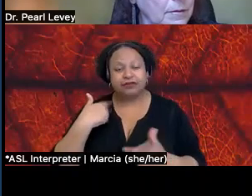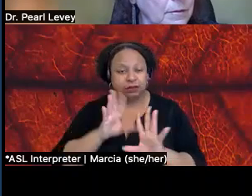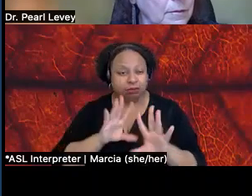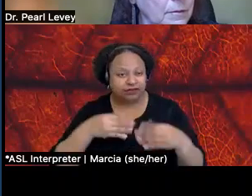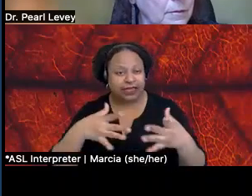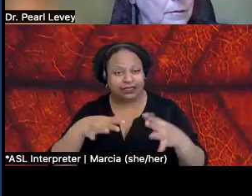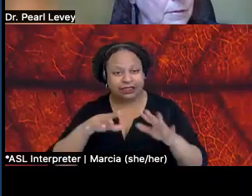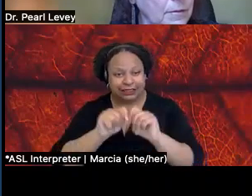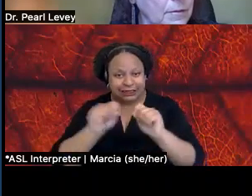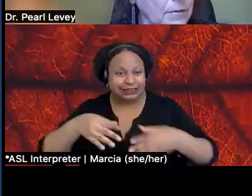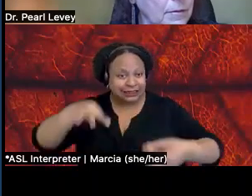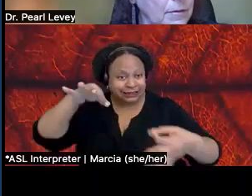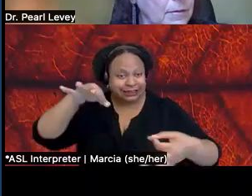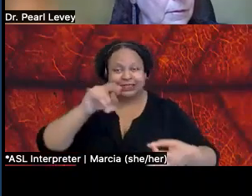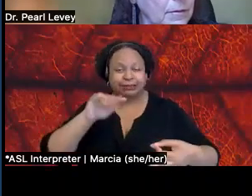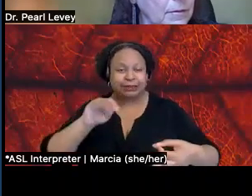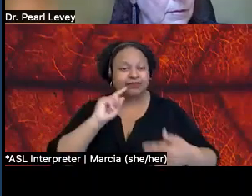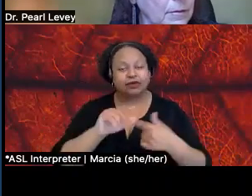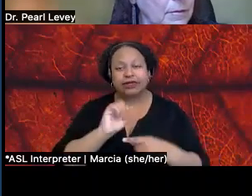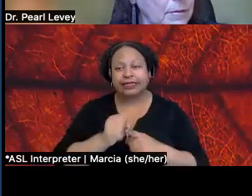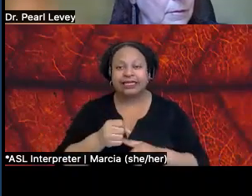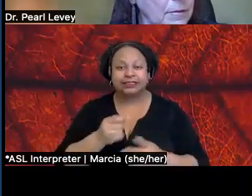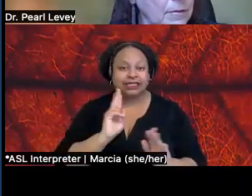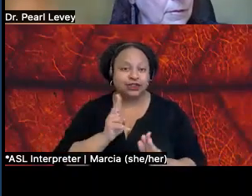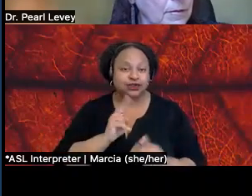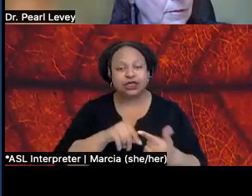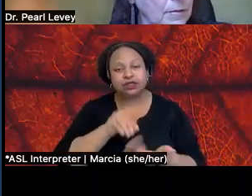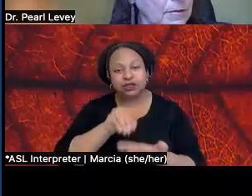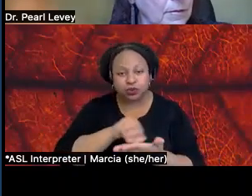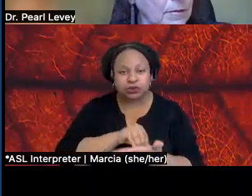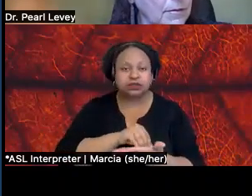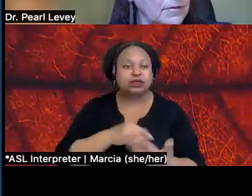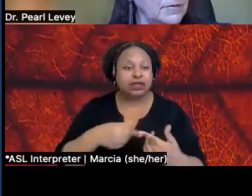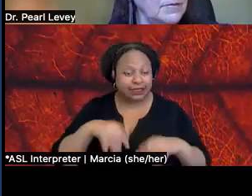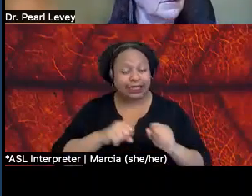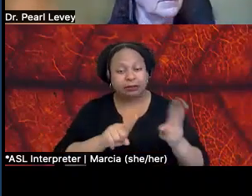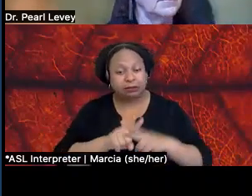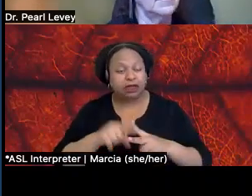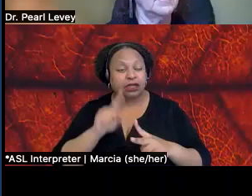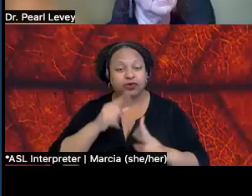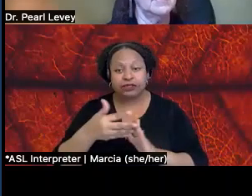And these can also be implemented during test taking, for example, and in clinical